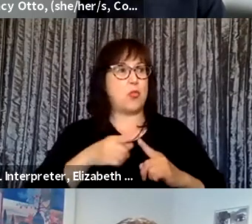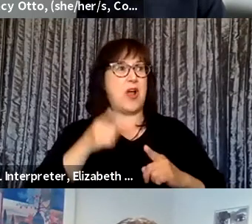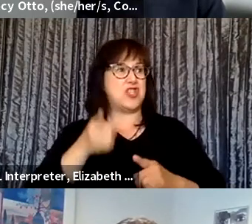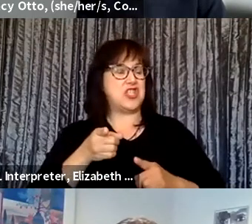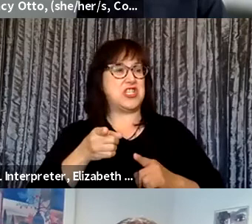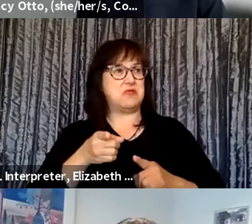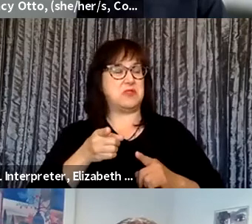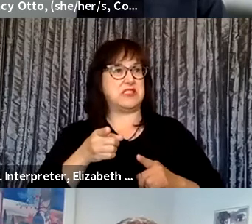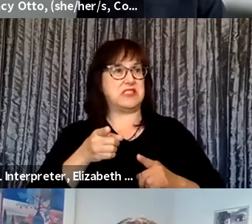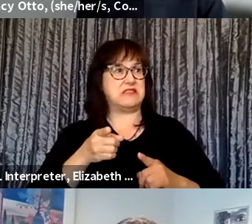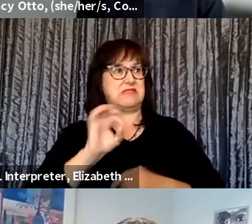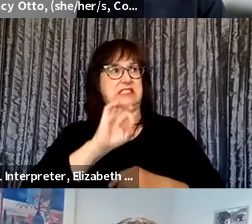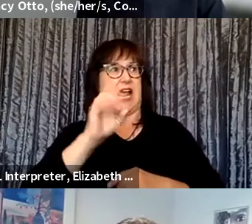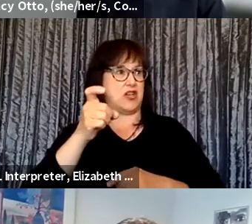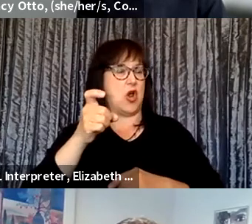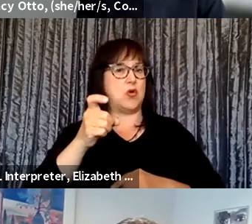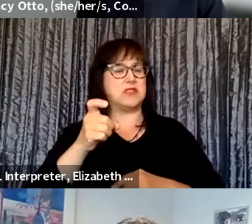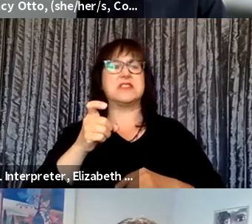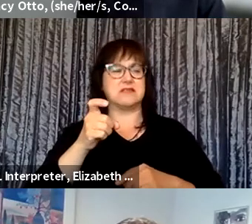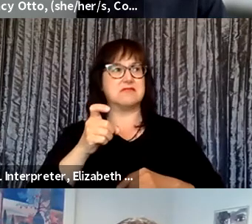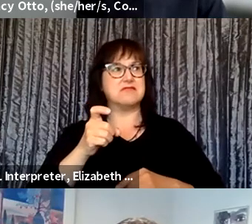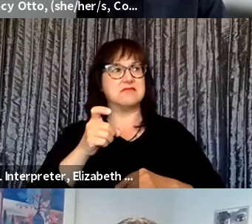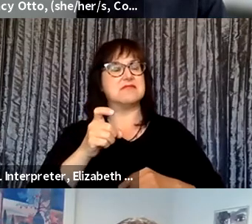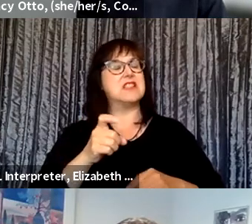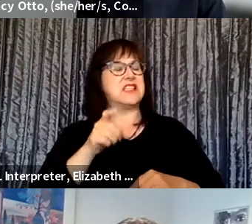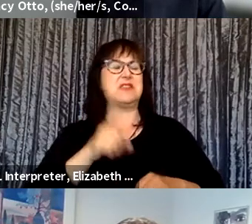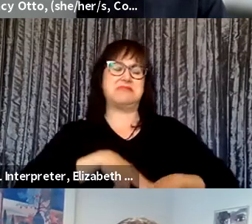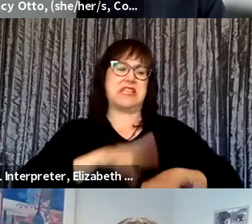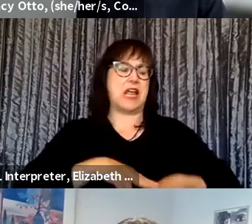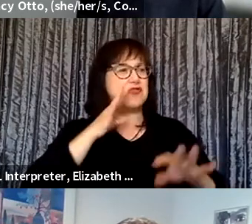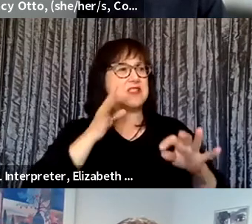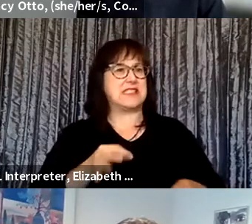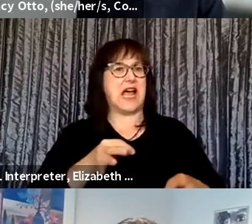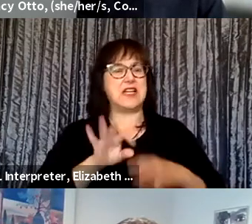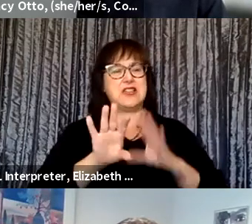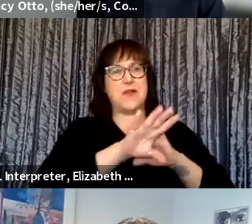it just was absolutely natural that she would decide to, to film her experience,